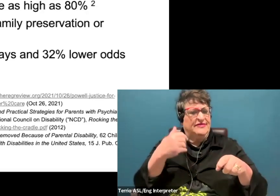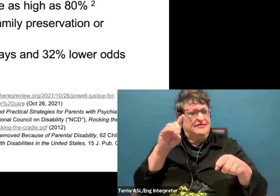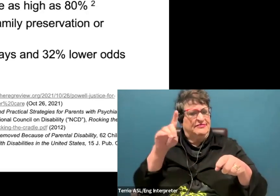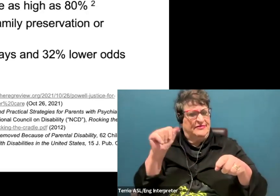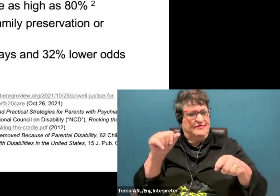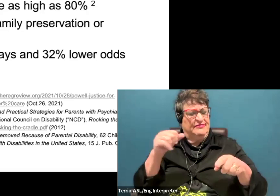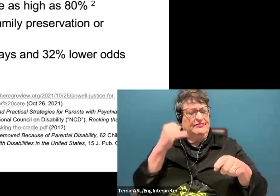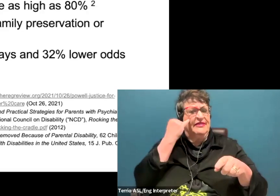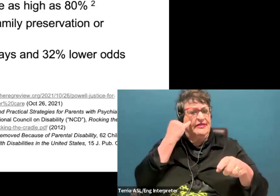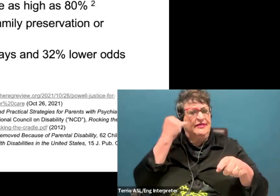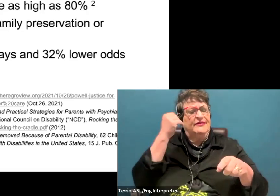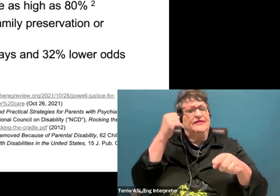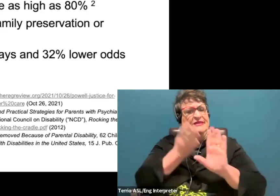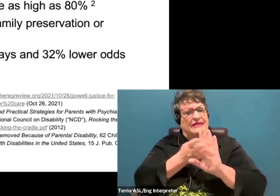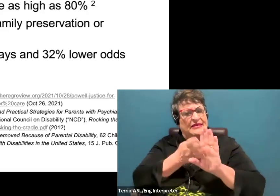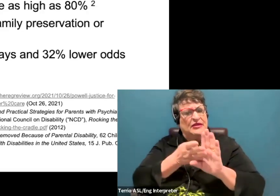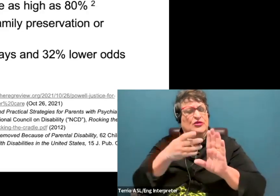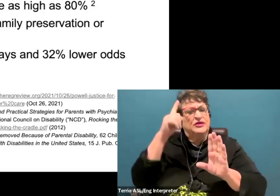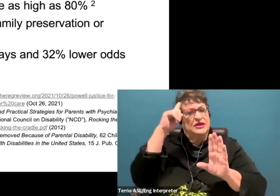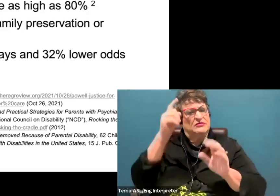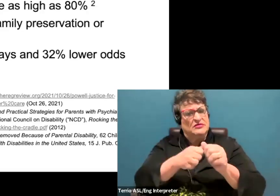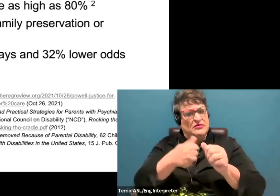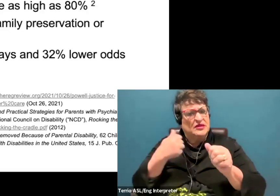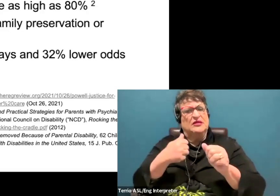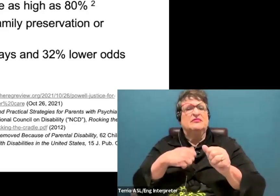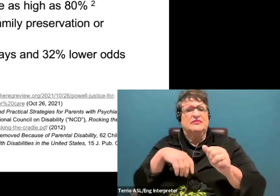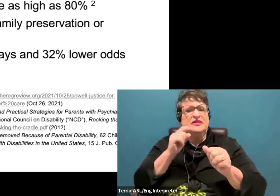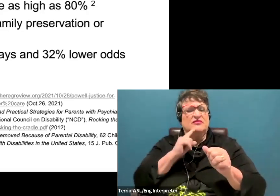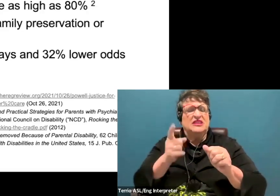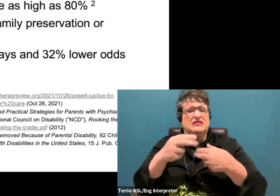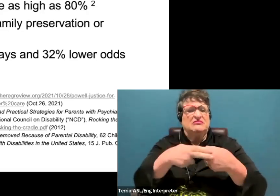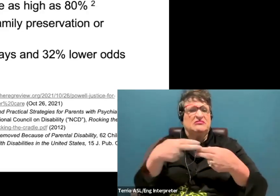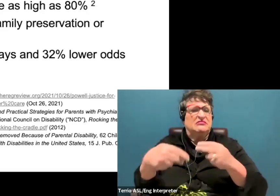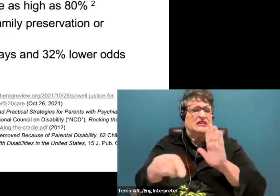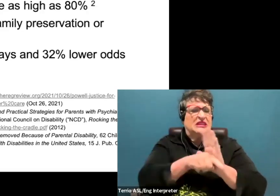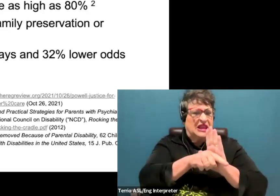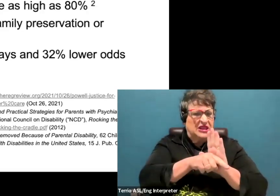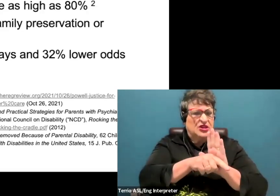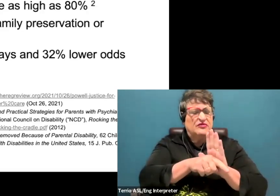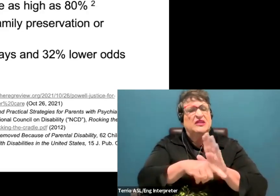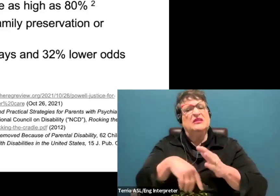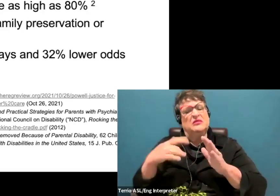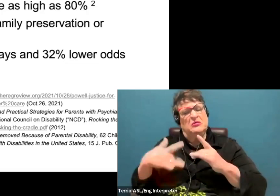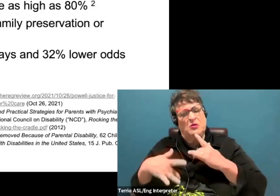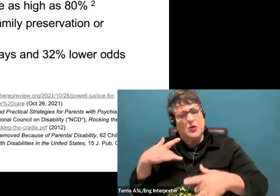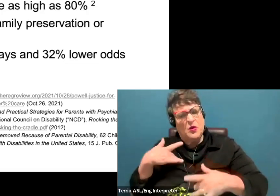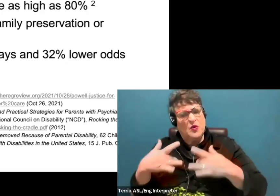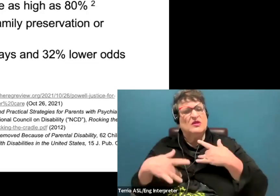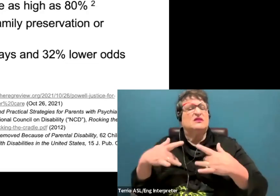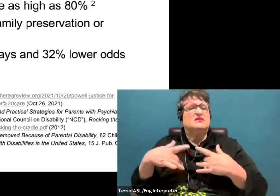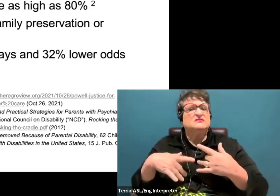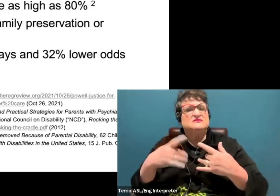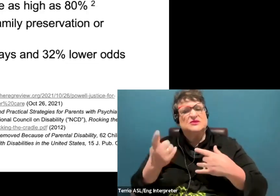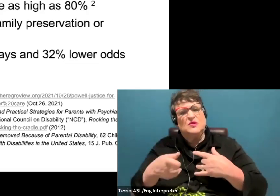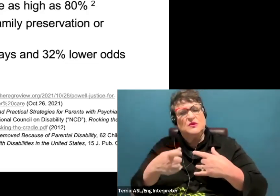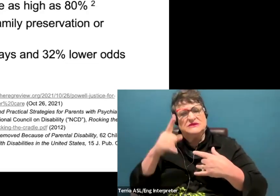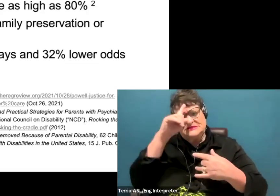psychiatric disabilities that are stigmatized like schizophrenia or bipolar disorder, those removal rates are up to 80%.